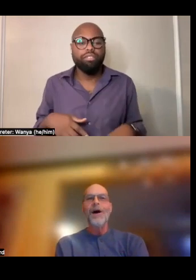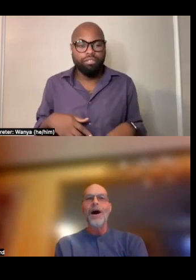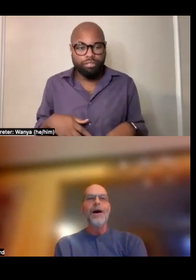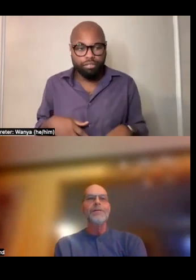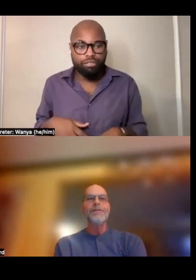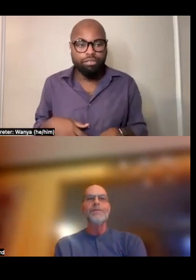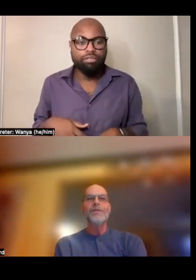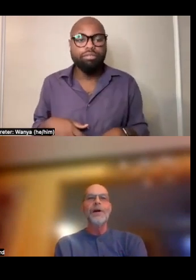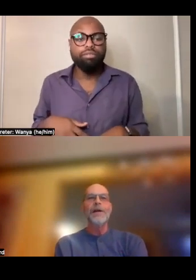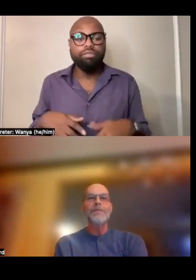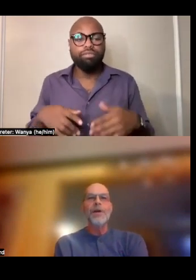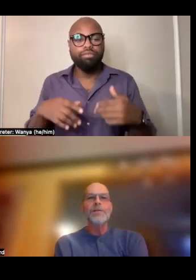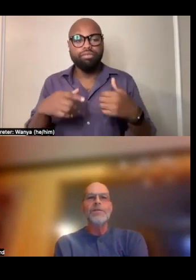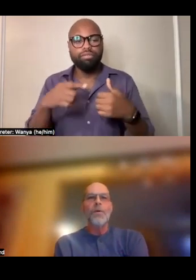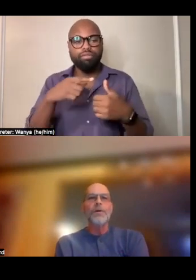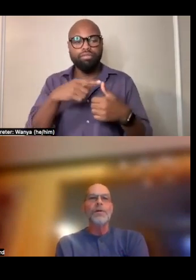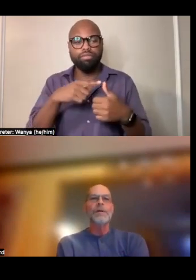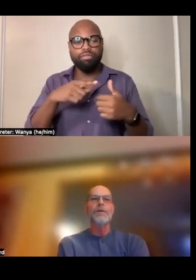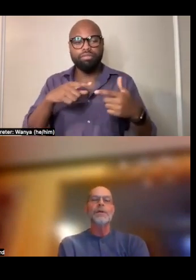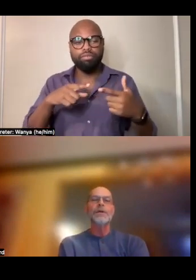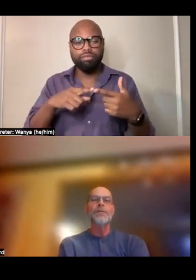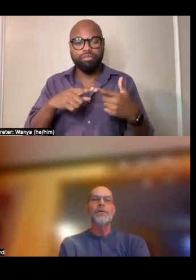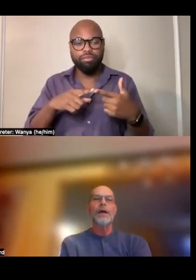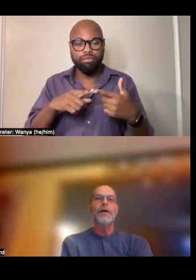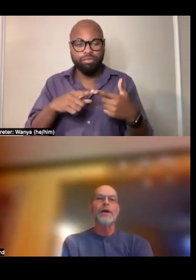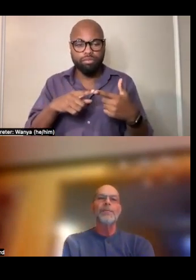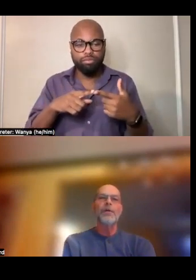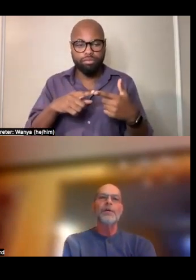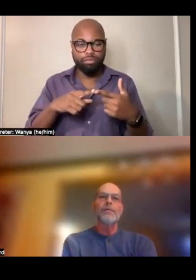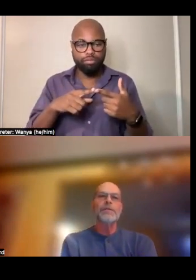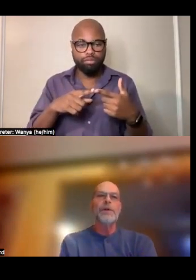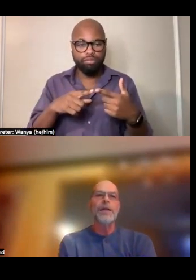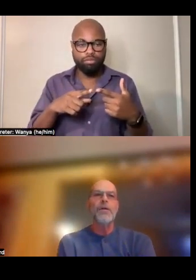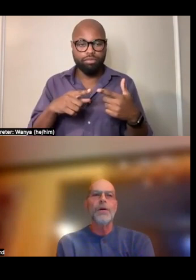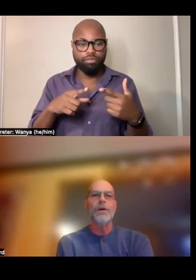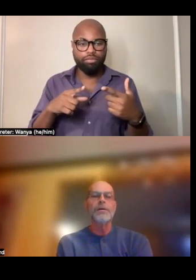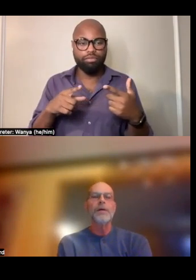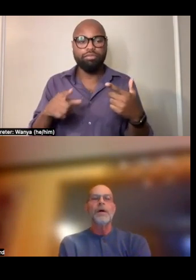Different kinds of judges orders including temporary and permanent restraining orders,